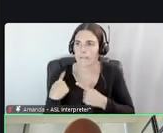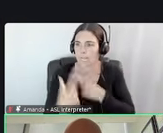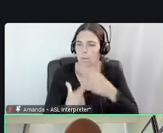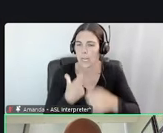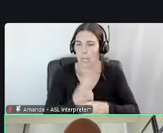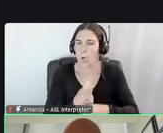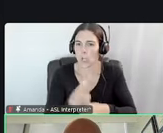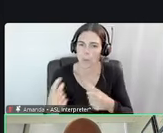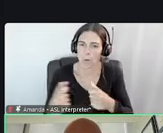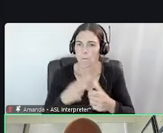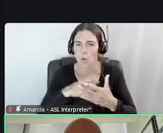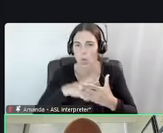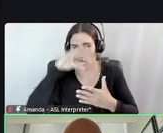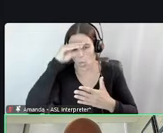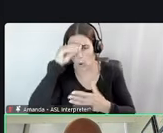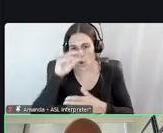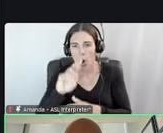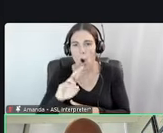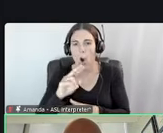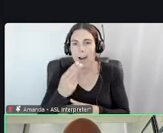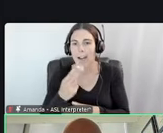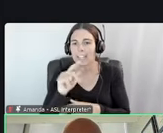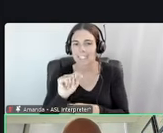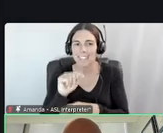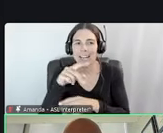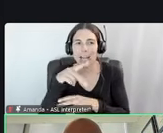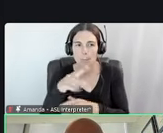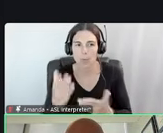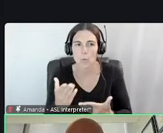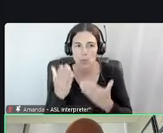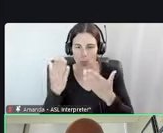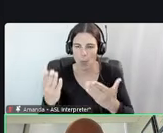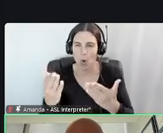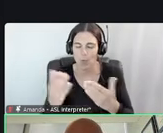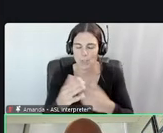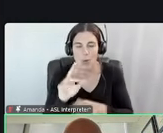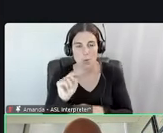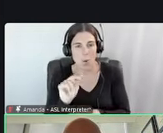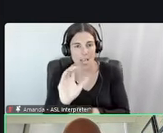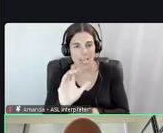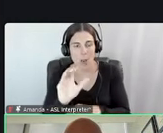uh learned that the RHTP was uh proposed and North Carolina was going to submit an application and